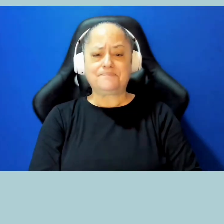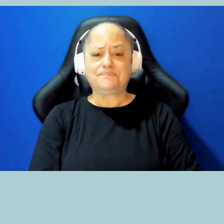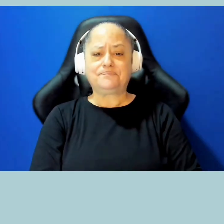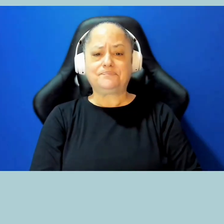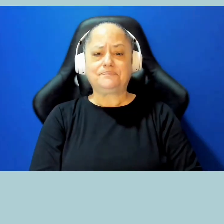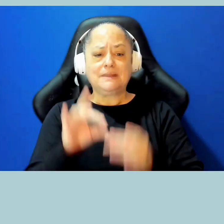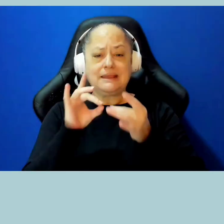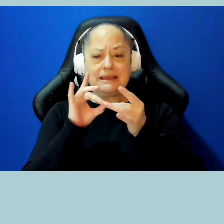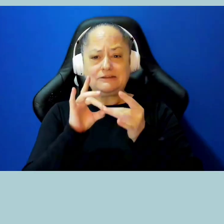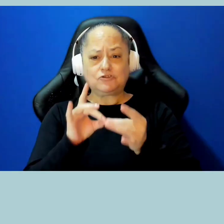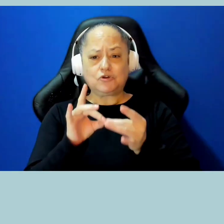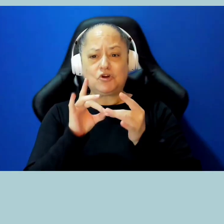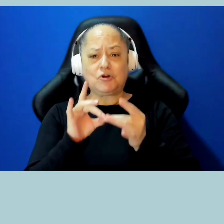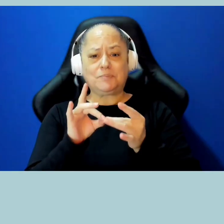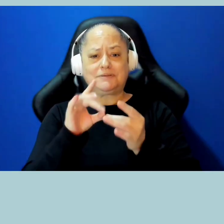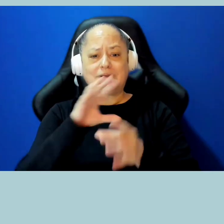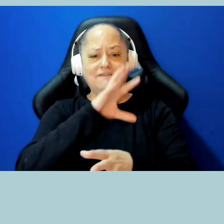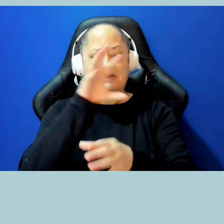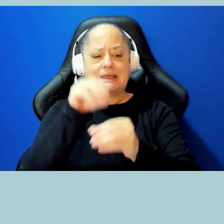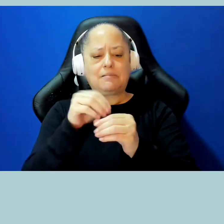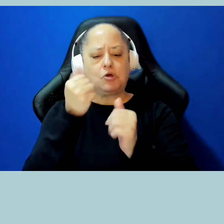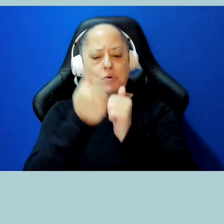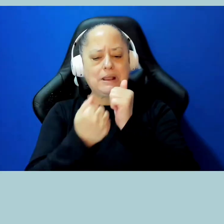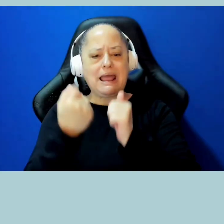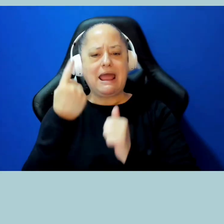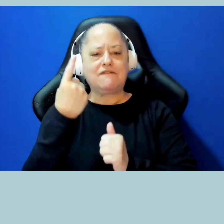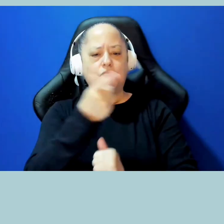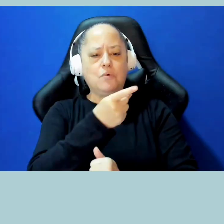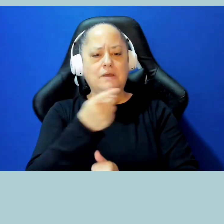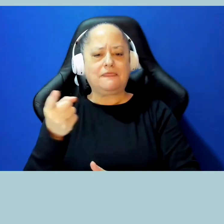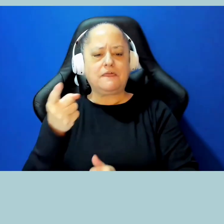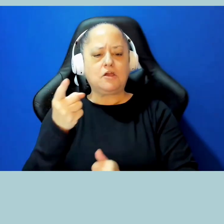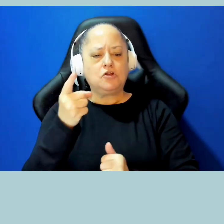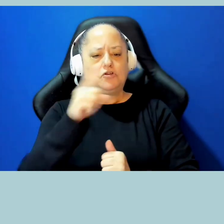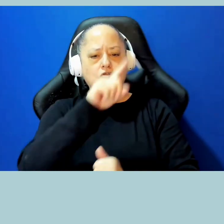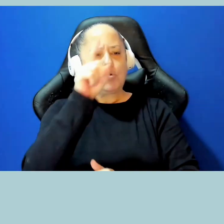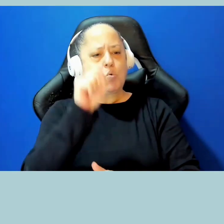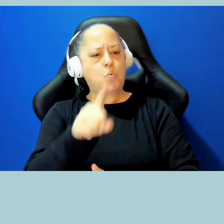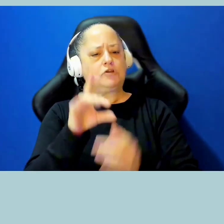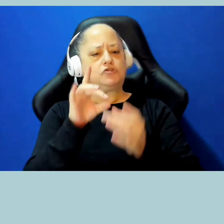including everyone there's a question about your plans to